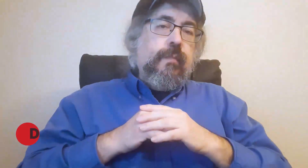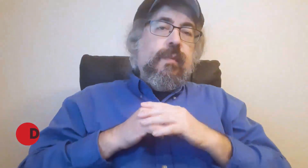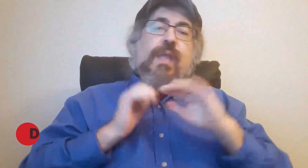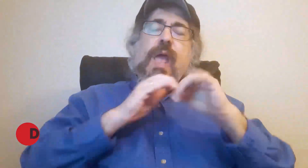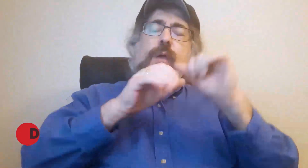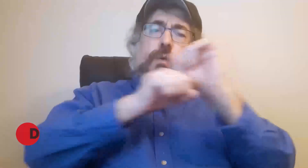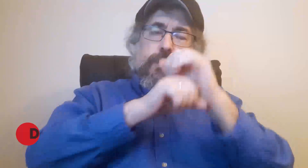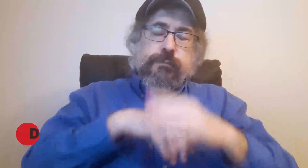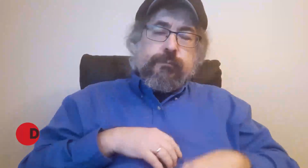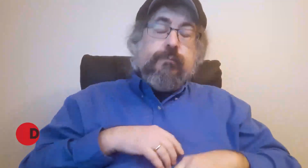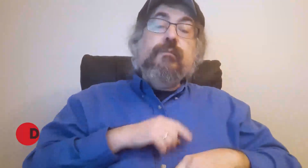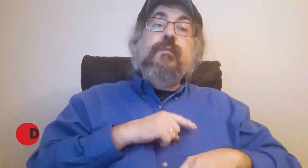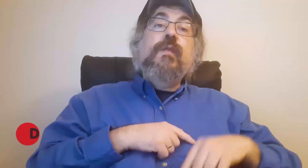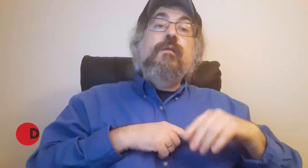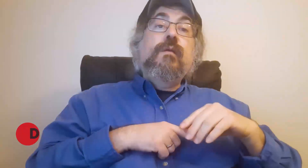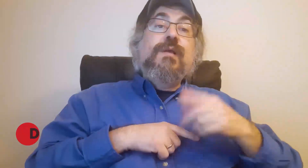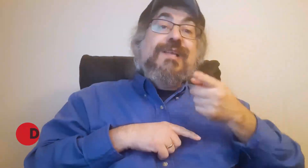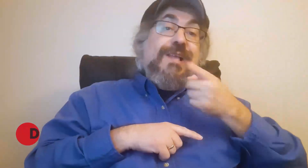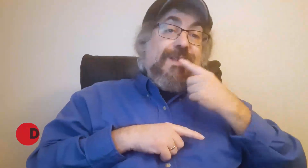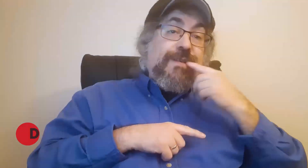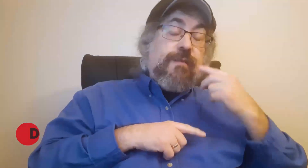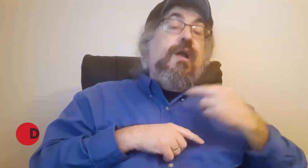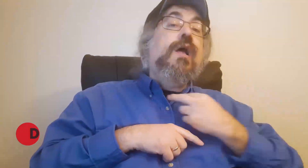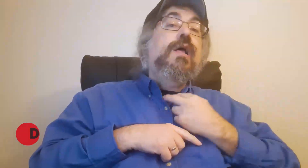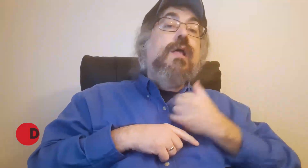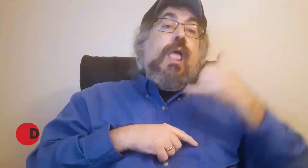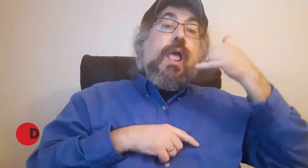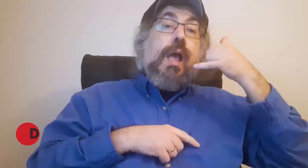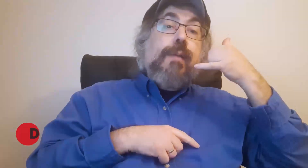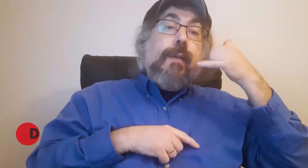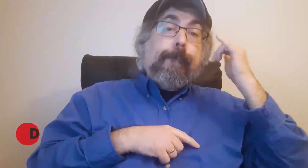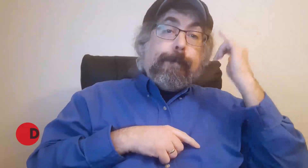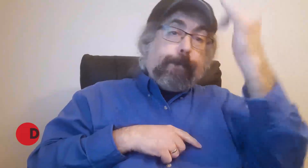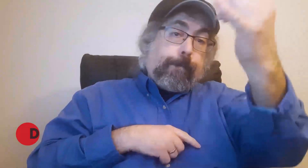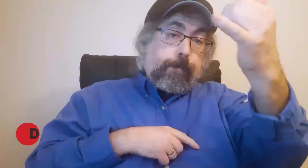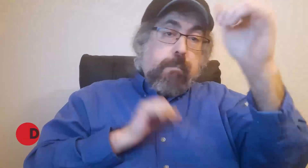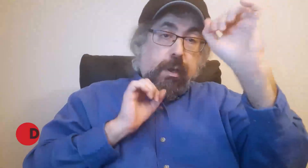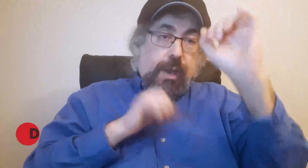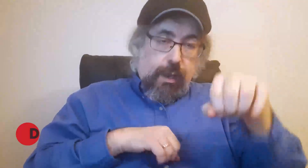How will it work? Hearing people can use voice calls to connect with 988,